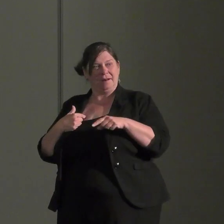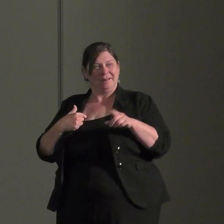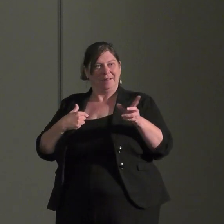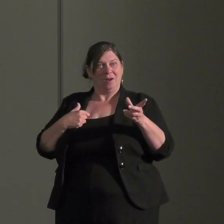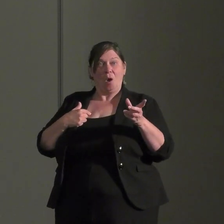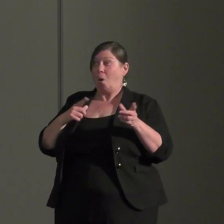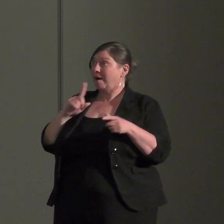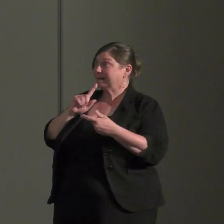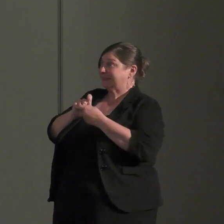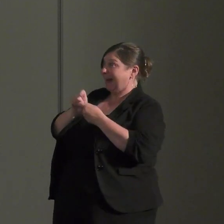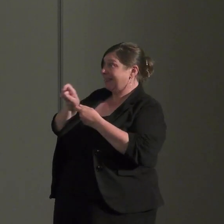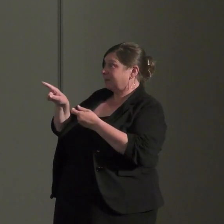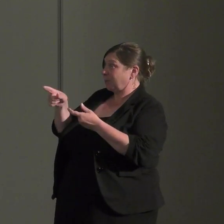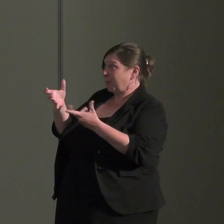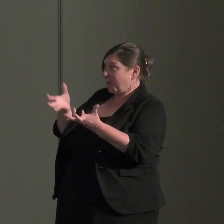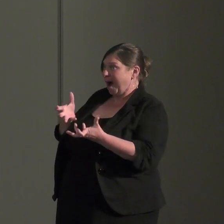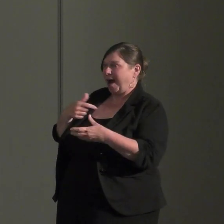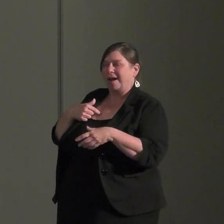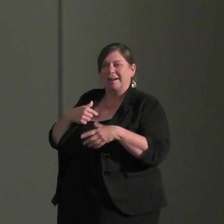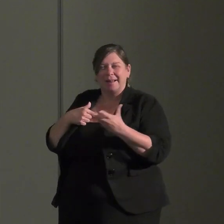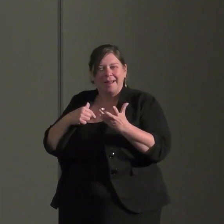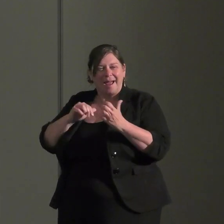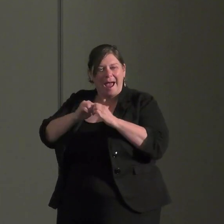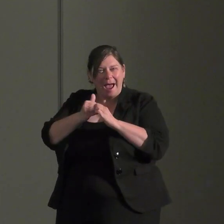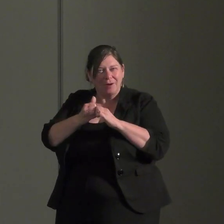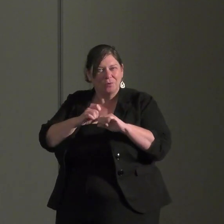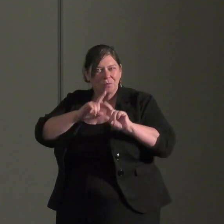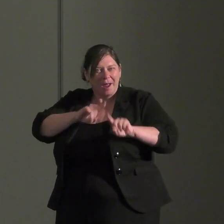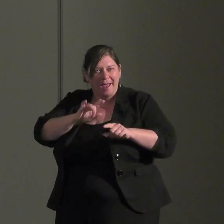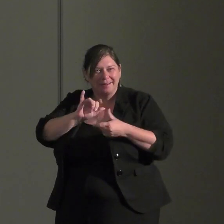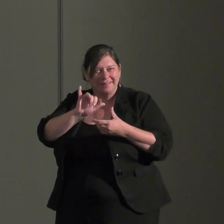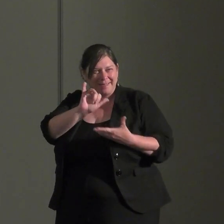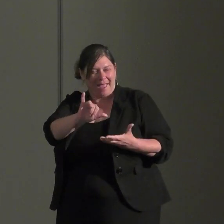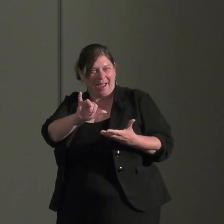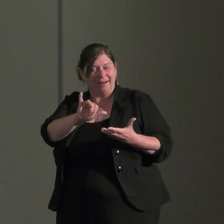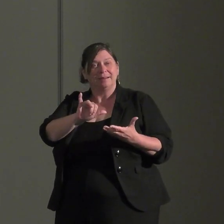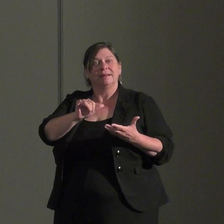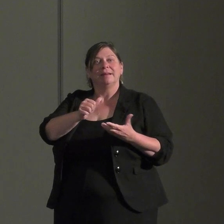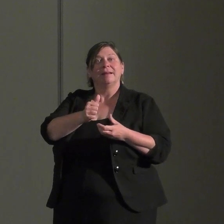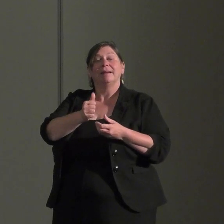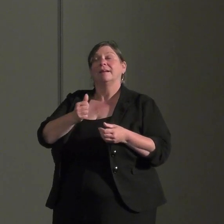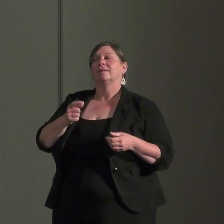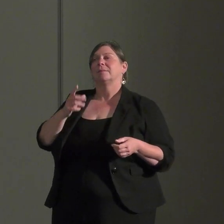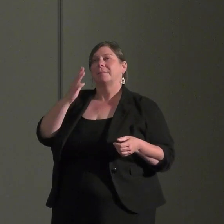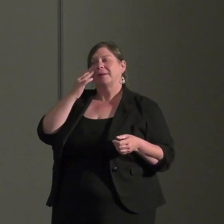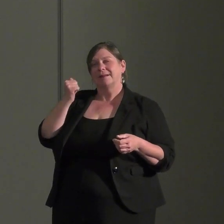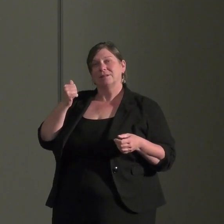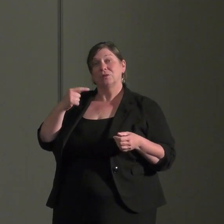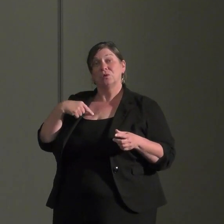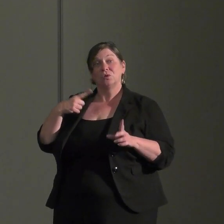Just if it has how did you react to that? Anything that you've delivered in terms